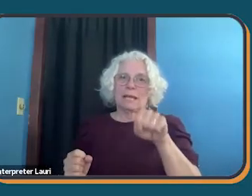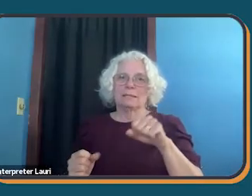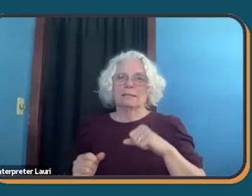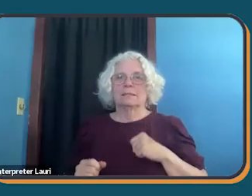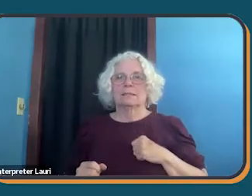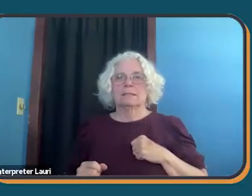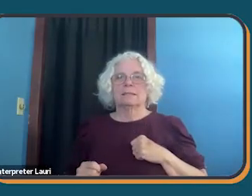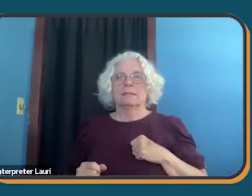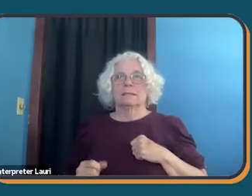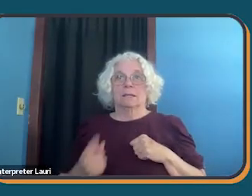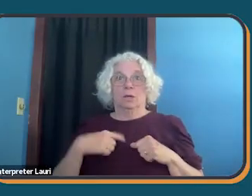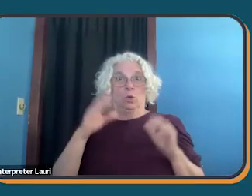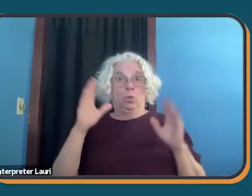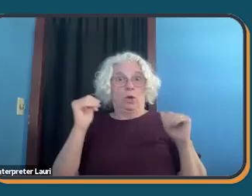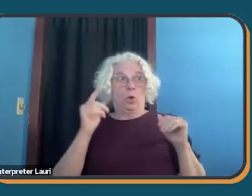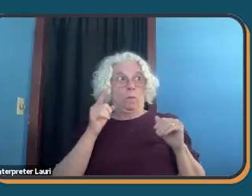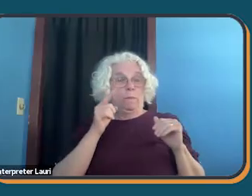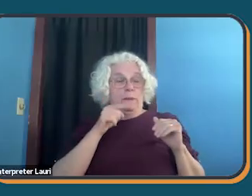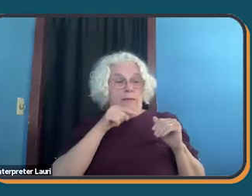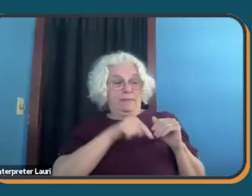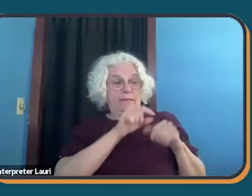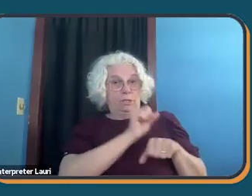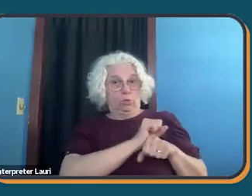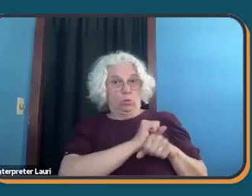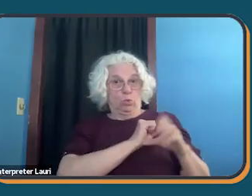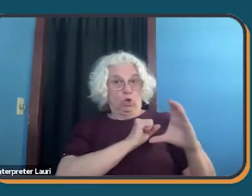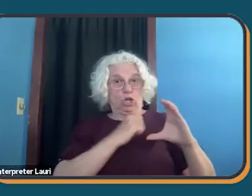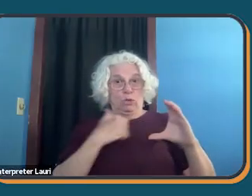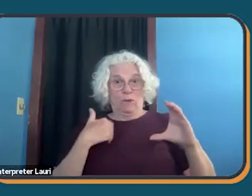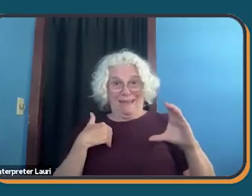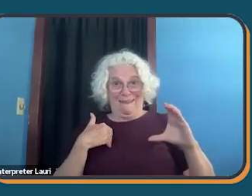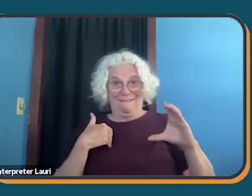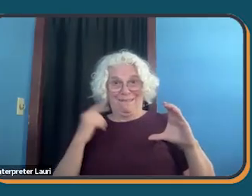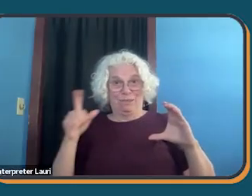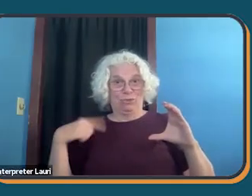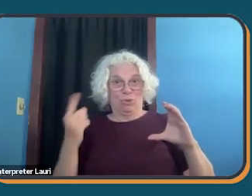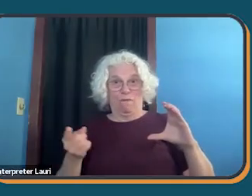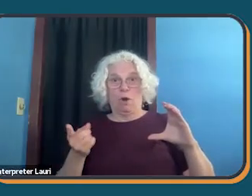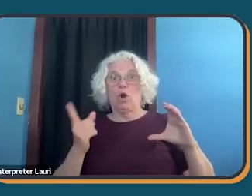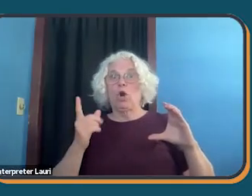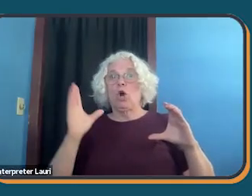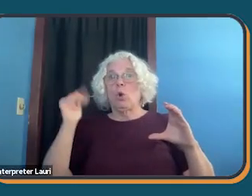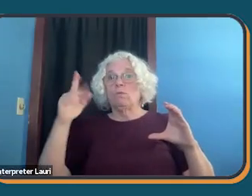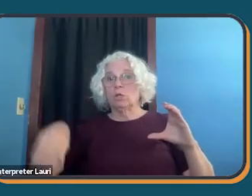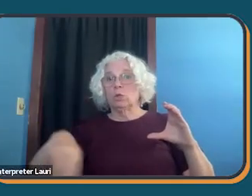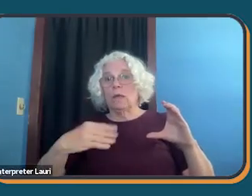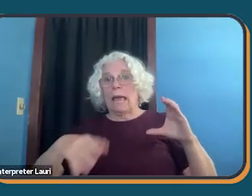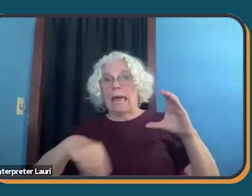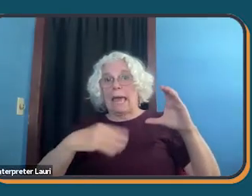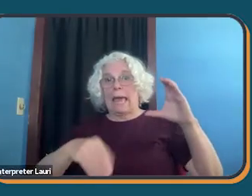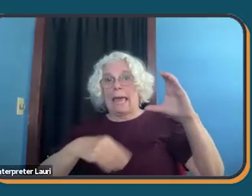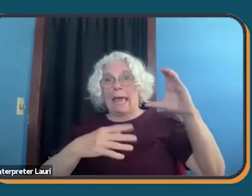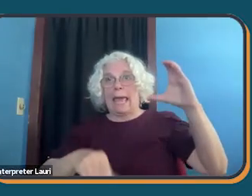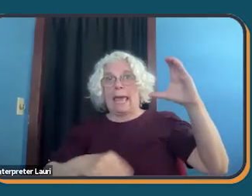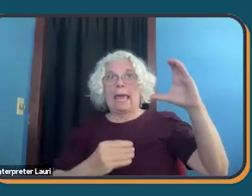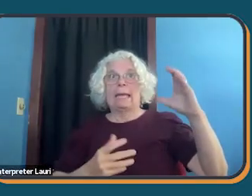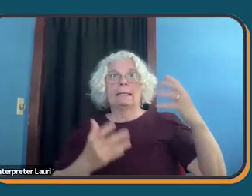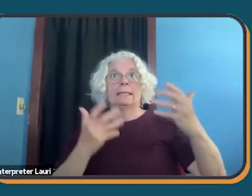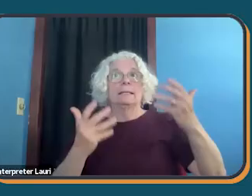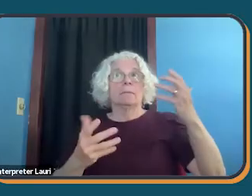and just how we hope that you will build on this work. There is a need for more resources like plain language guides,